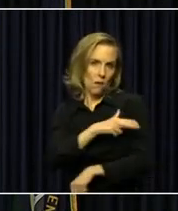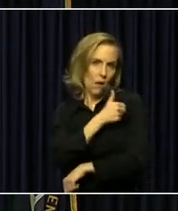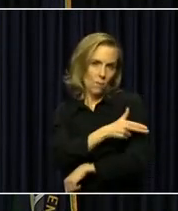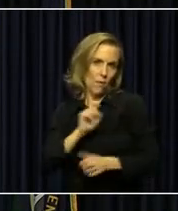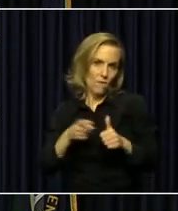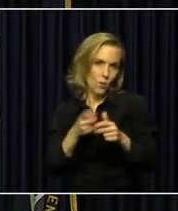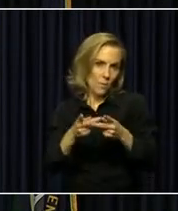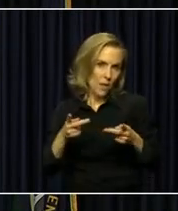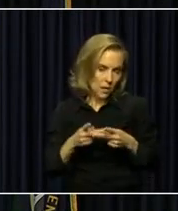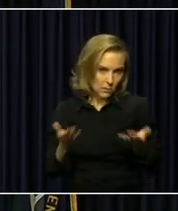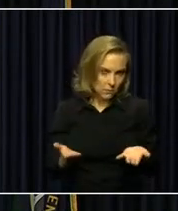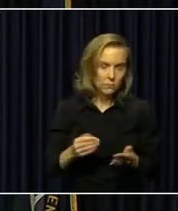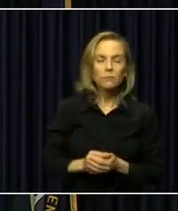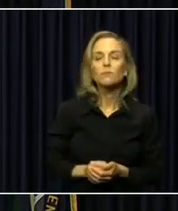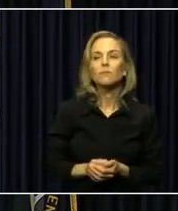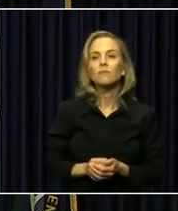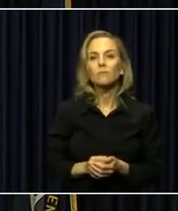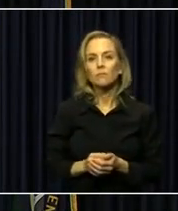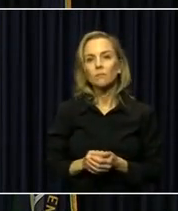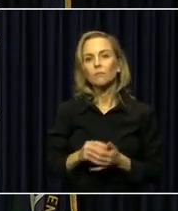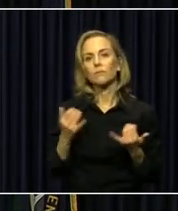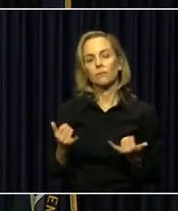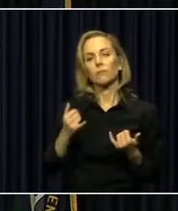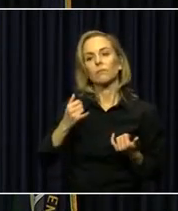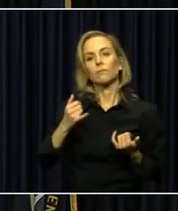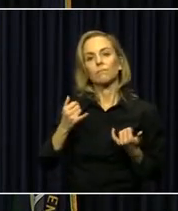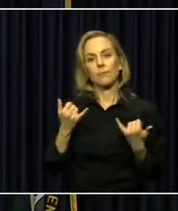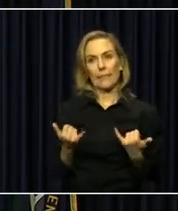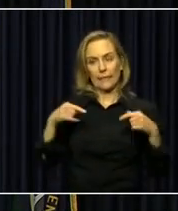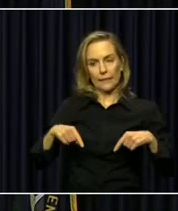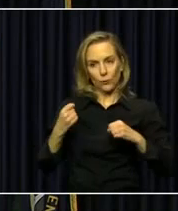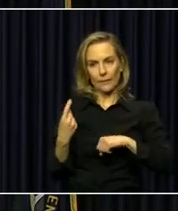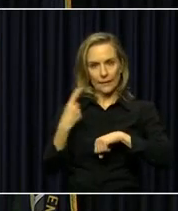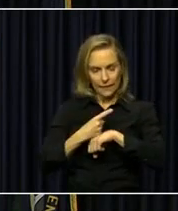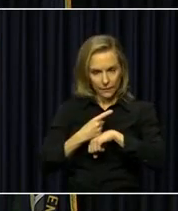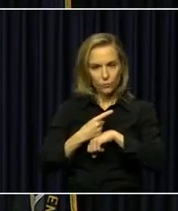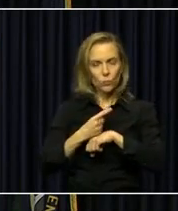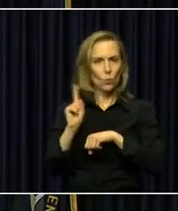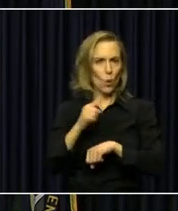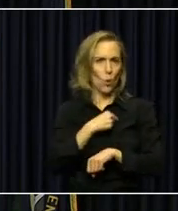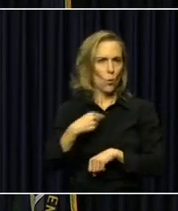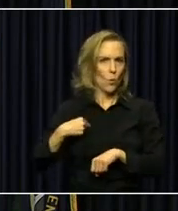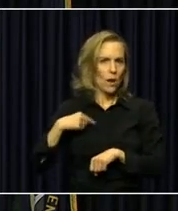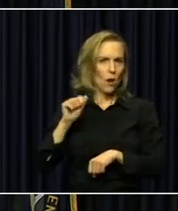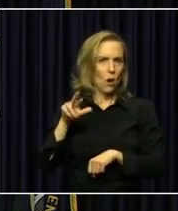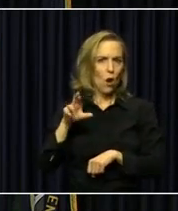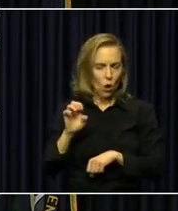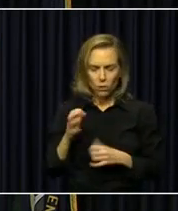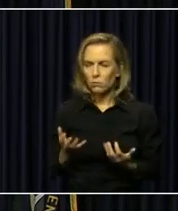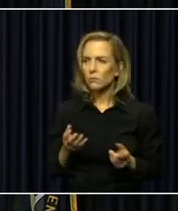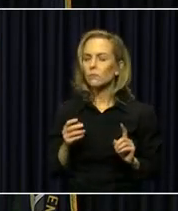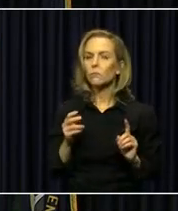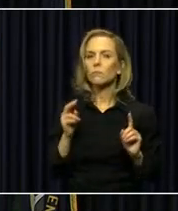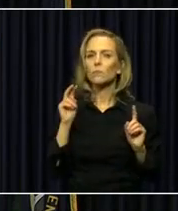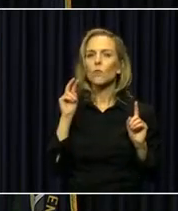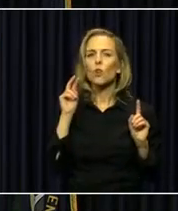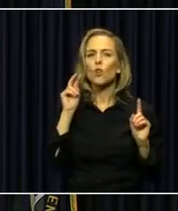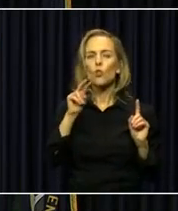ESPECIALLY COUPLE DAYS IS SPIKING UP INSTEAD OF FLATTENING OUT.